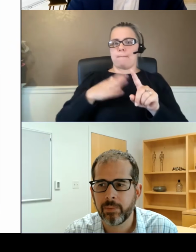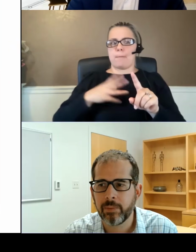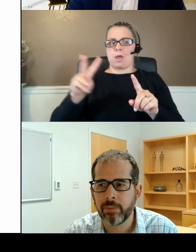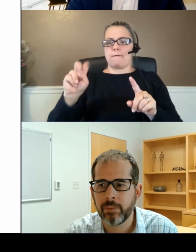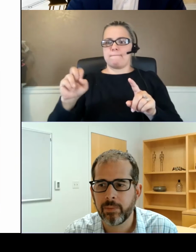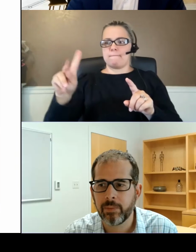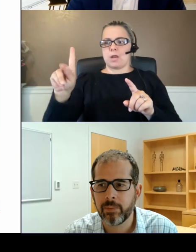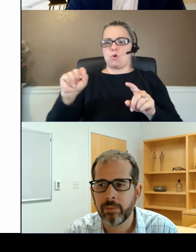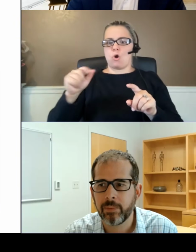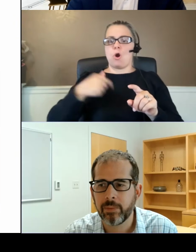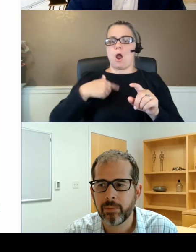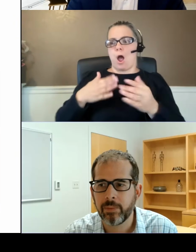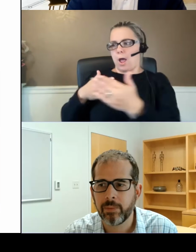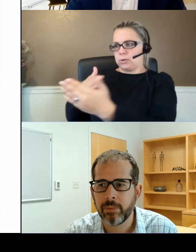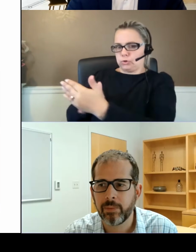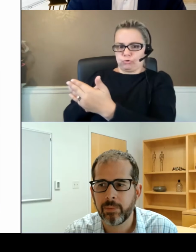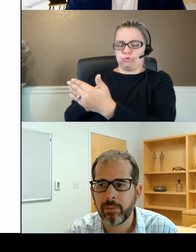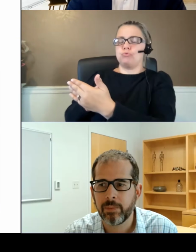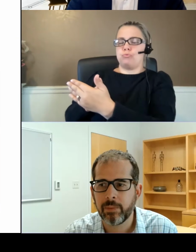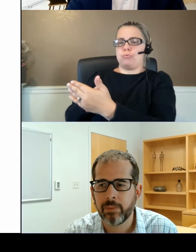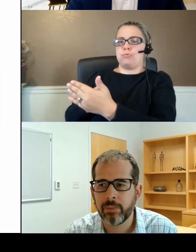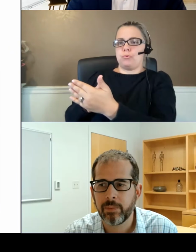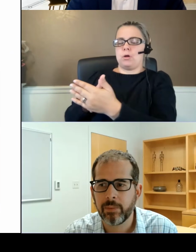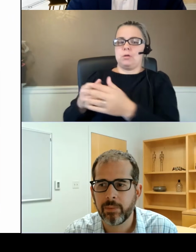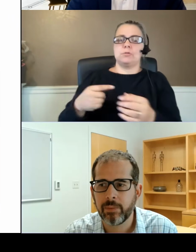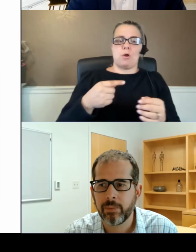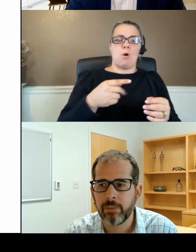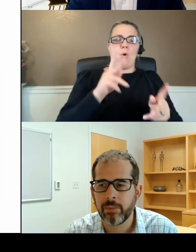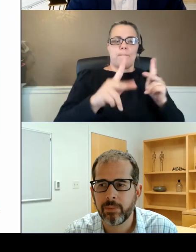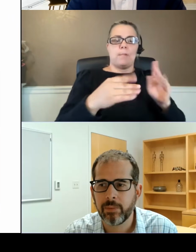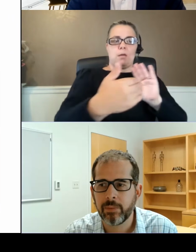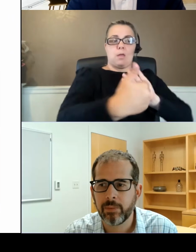should have made it accessible in the first place. You know, I think the age-old expression of when